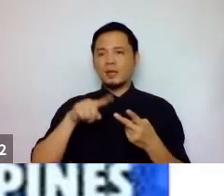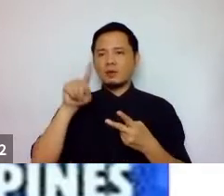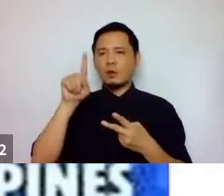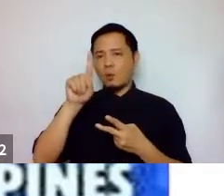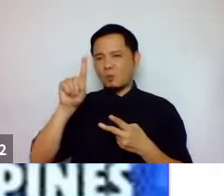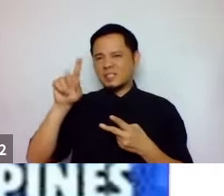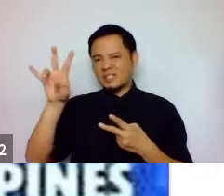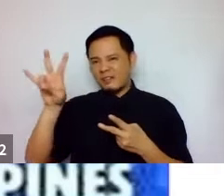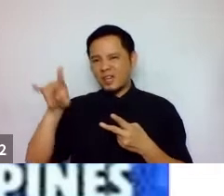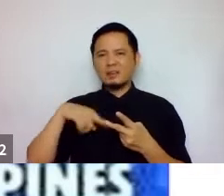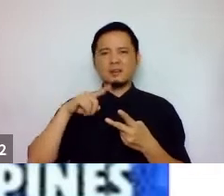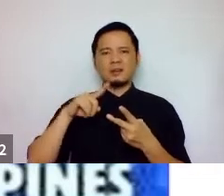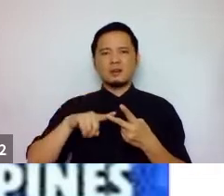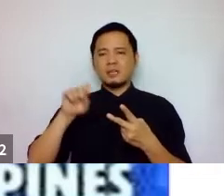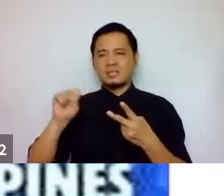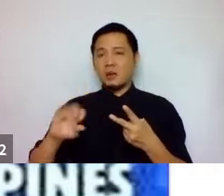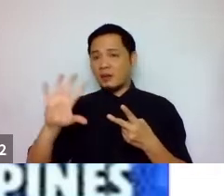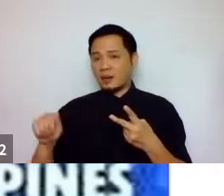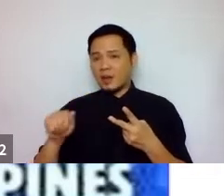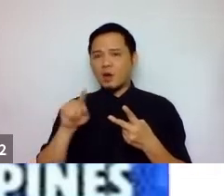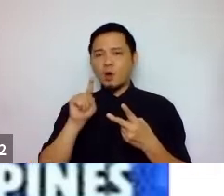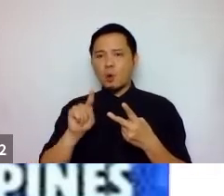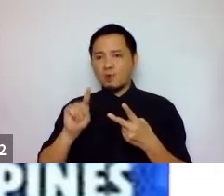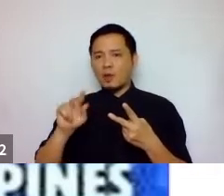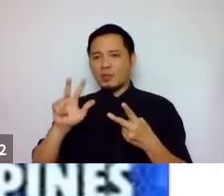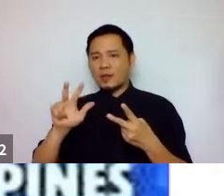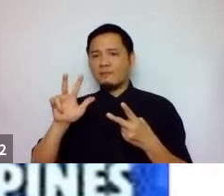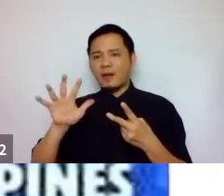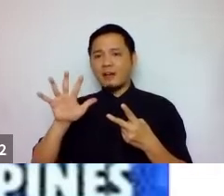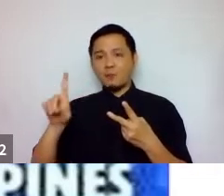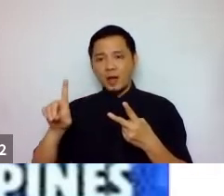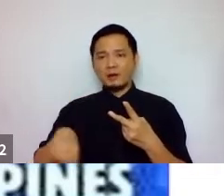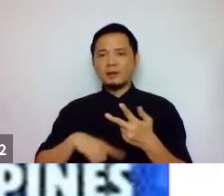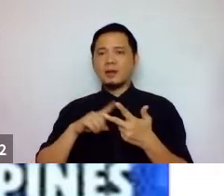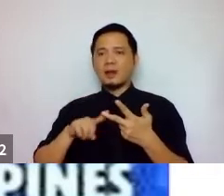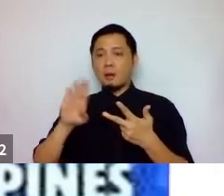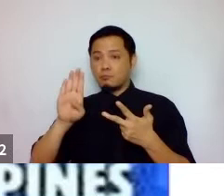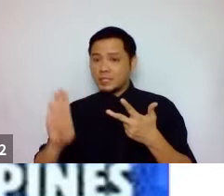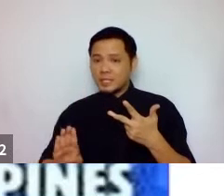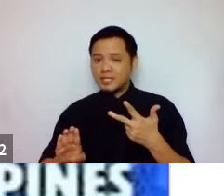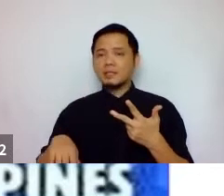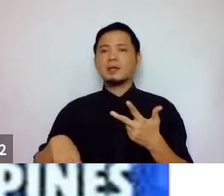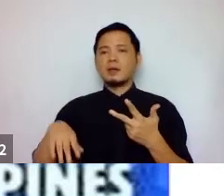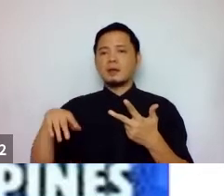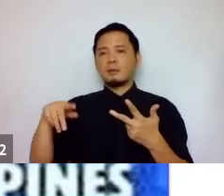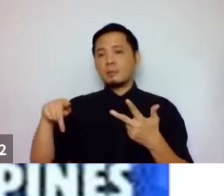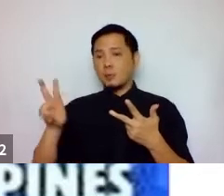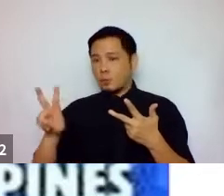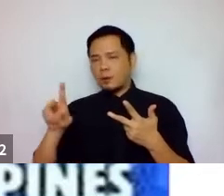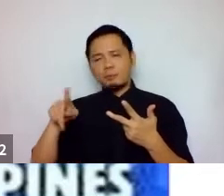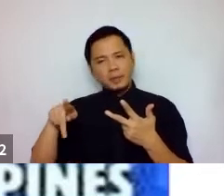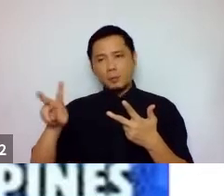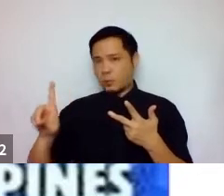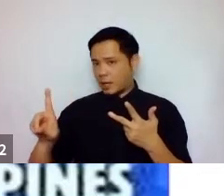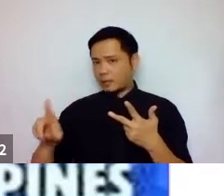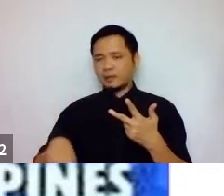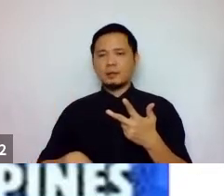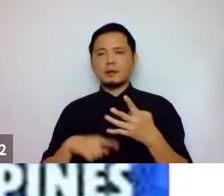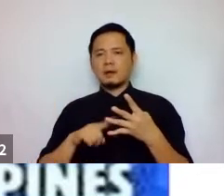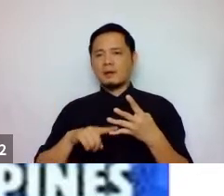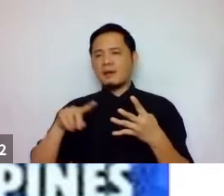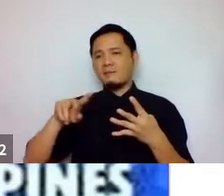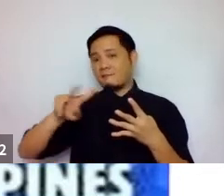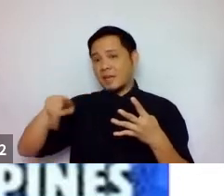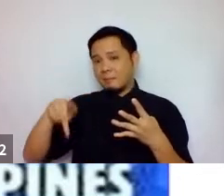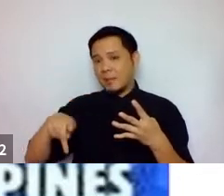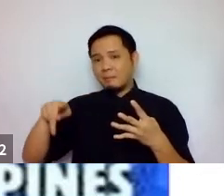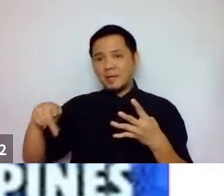South Africa is the 1351, Brazil is the P1, and we have what I don’t want to call the Philippine variant, the P.3.